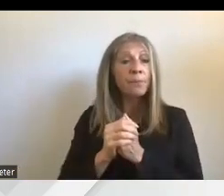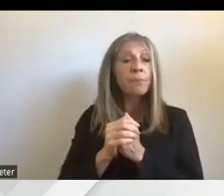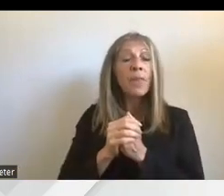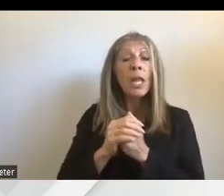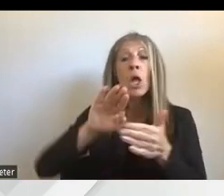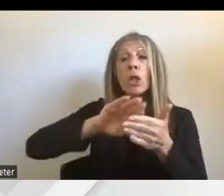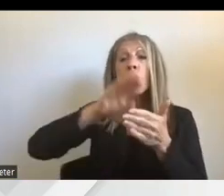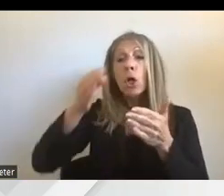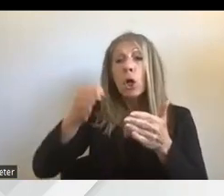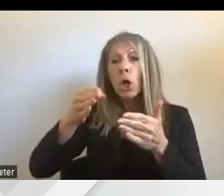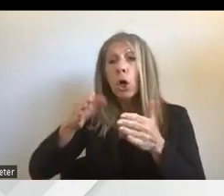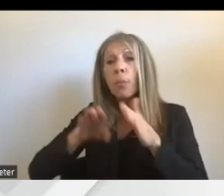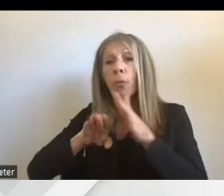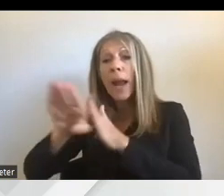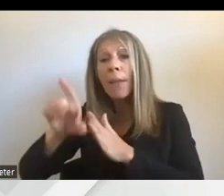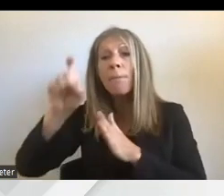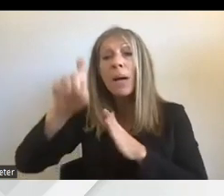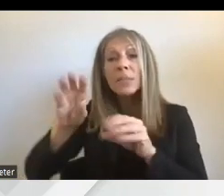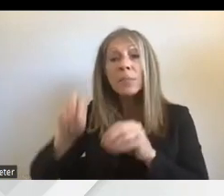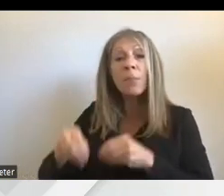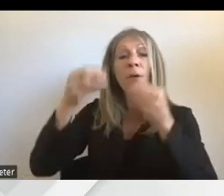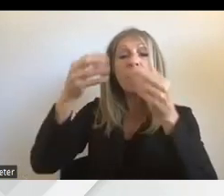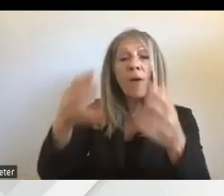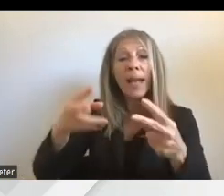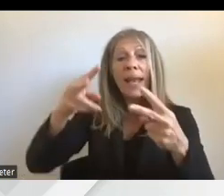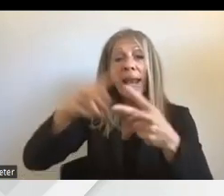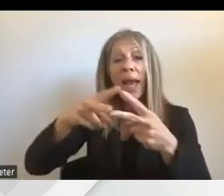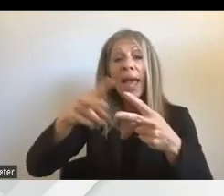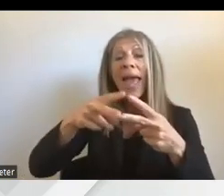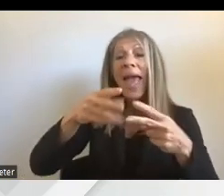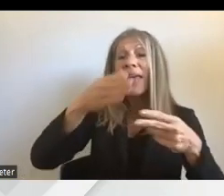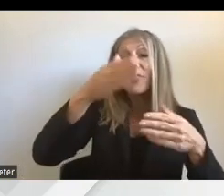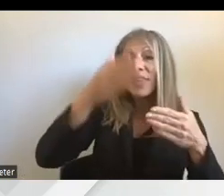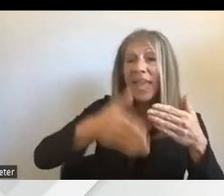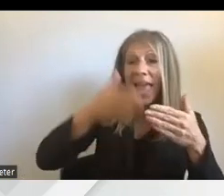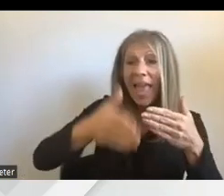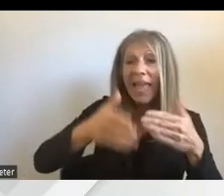The curb ramp or blended transition must be provided at either end of the parking